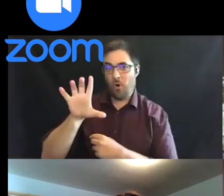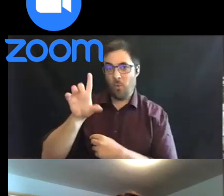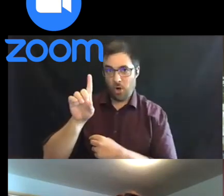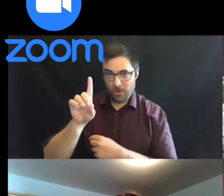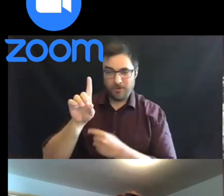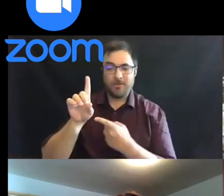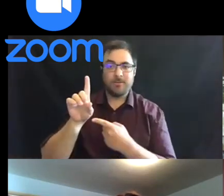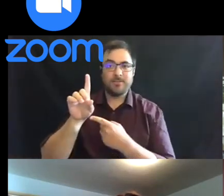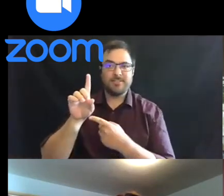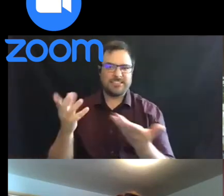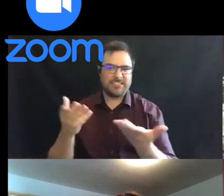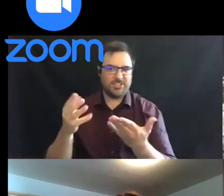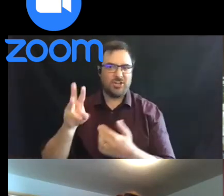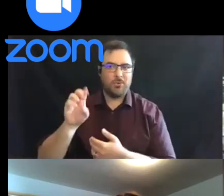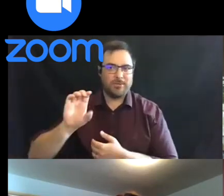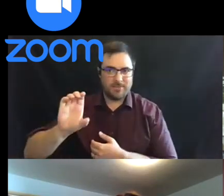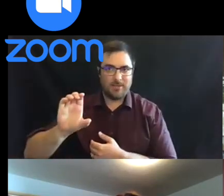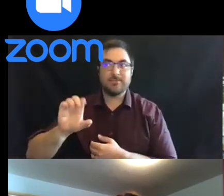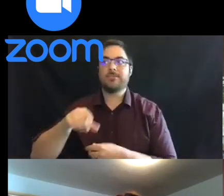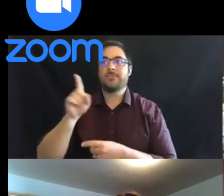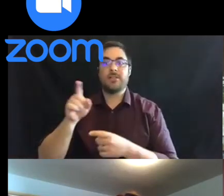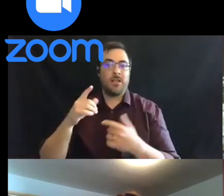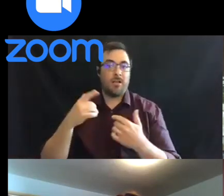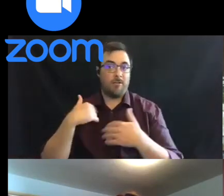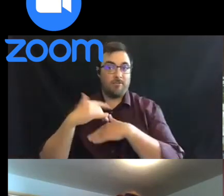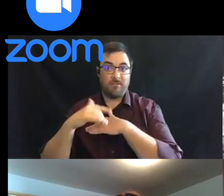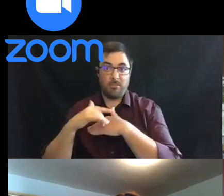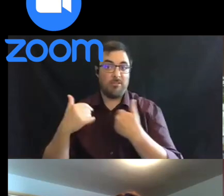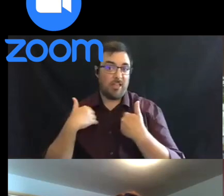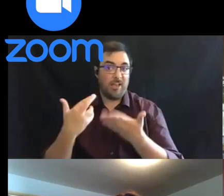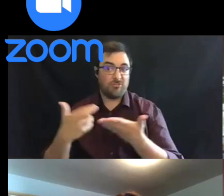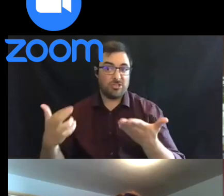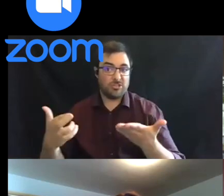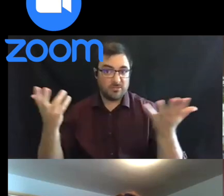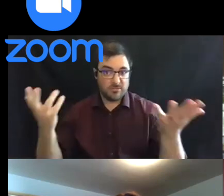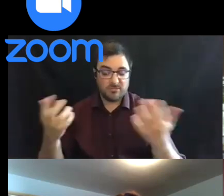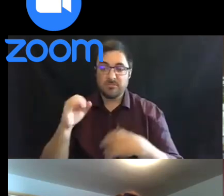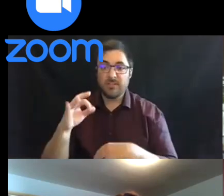they are also available. They have resources, so feel free to reach out to Vision Forward as well.